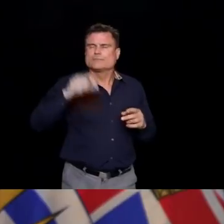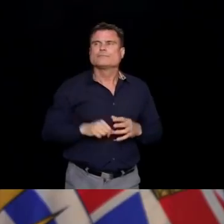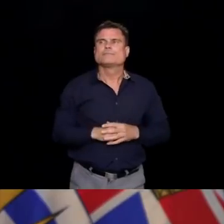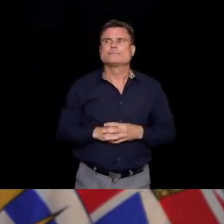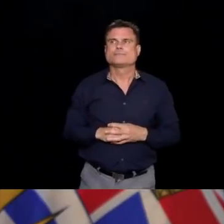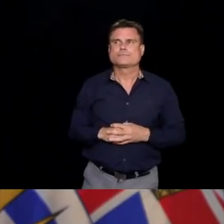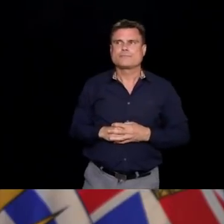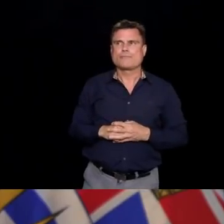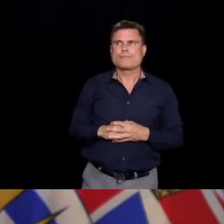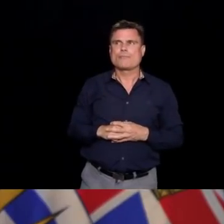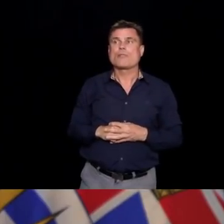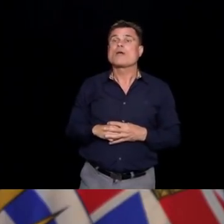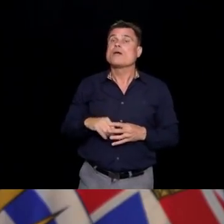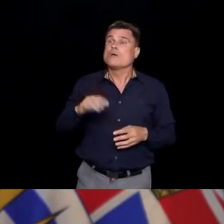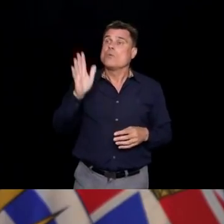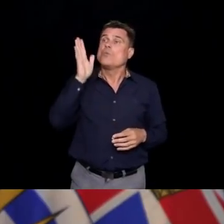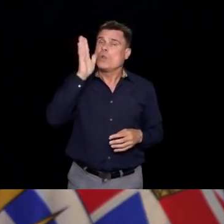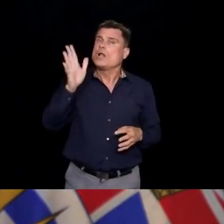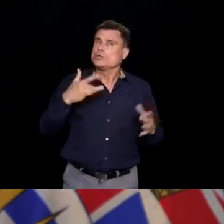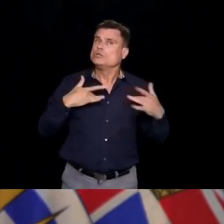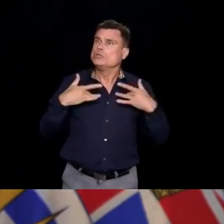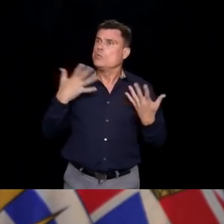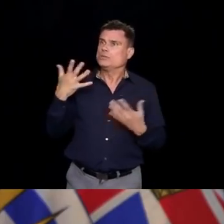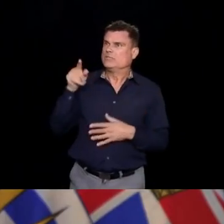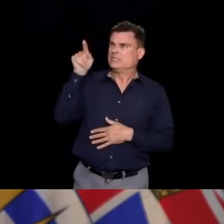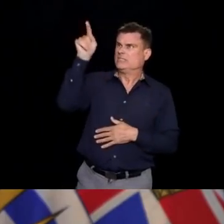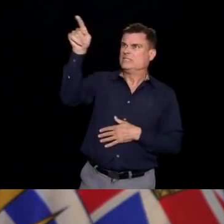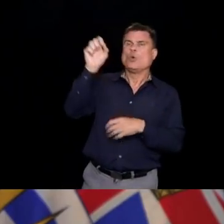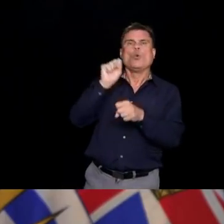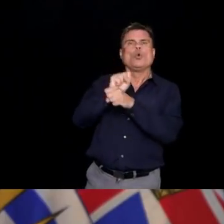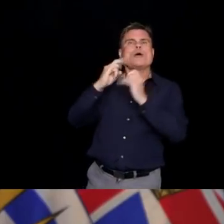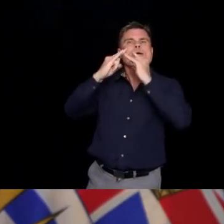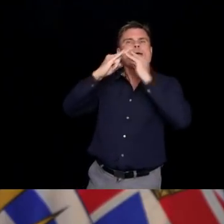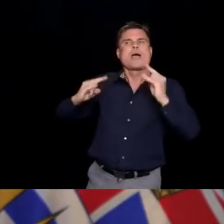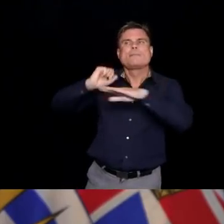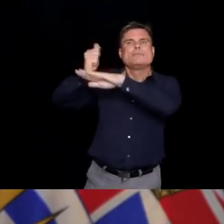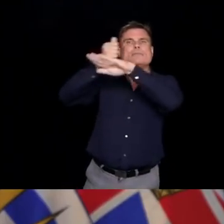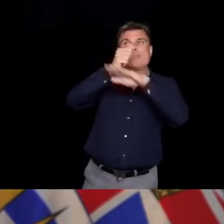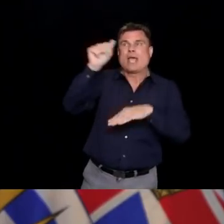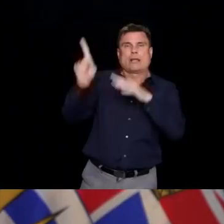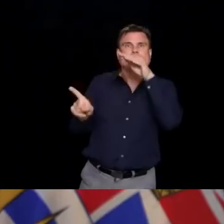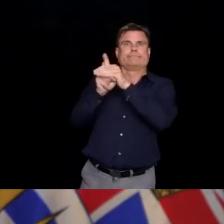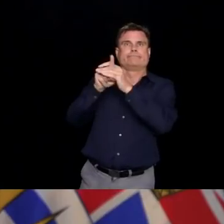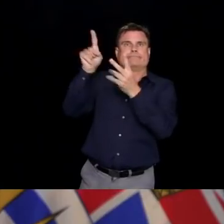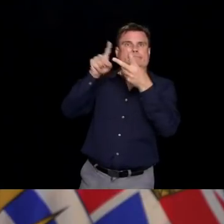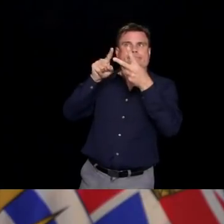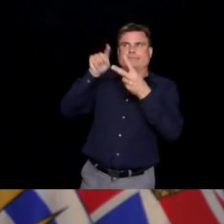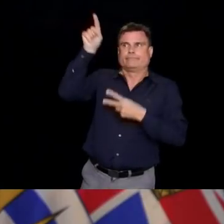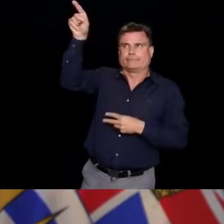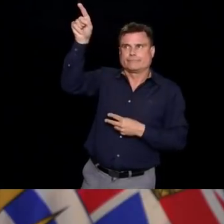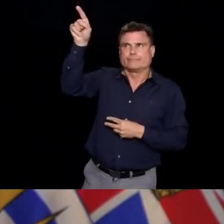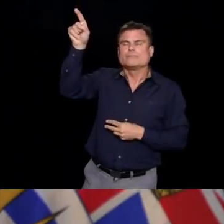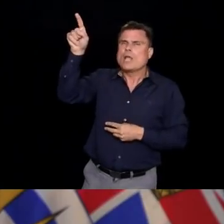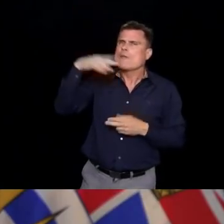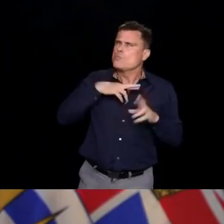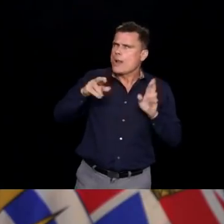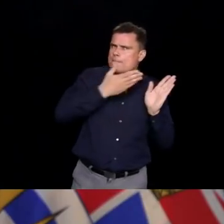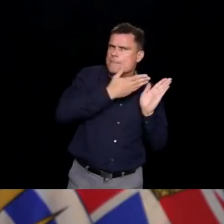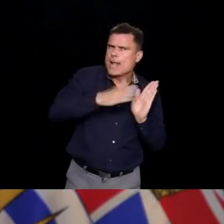sightsee work camp in the northern health region. As we know, is of been areas that we have had concern about from the very beginning of this